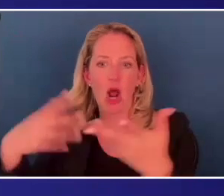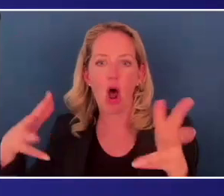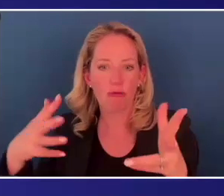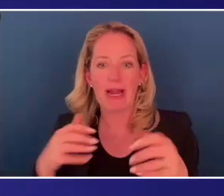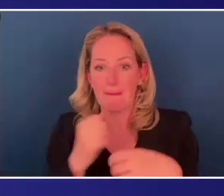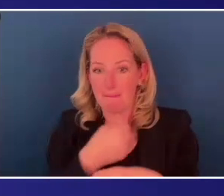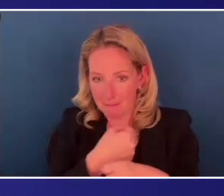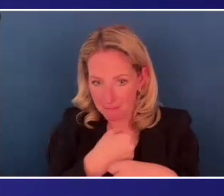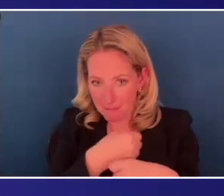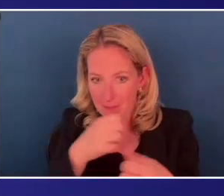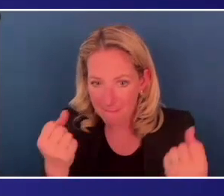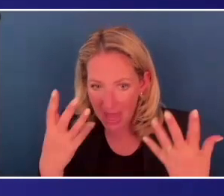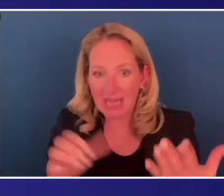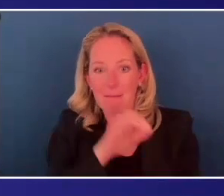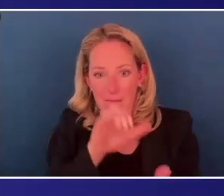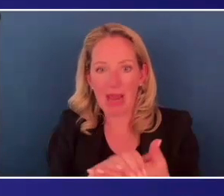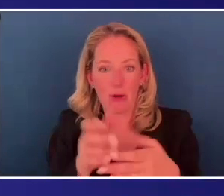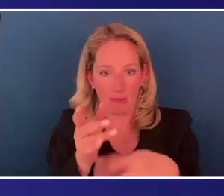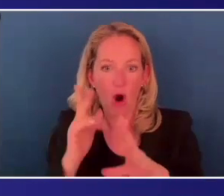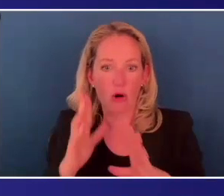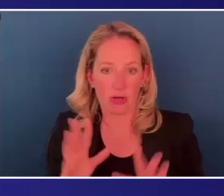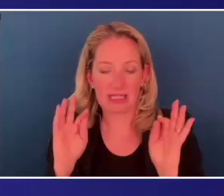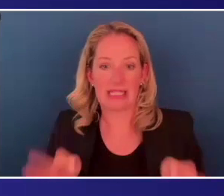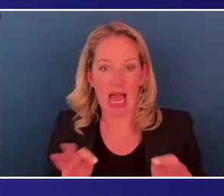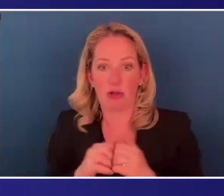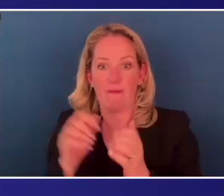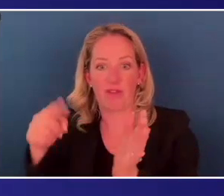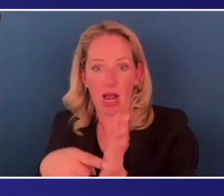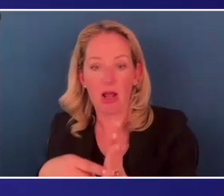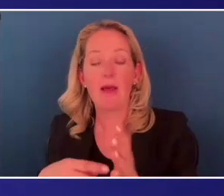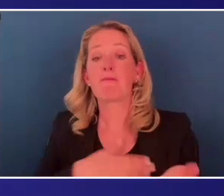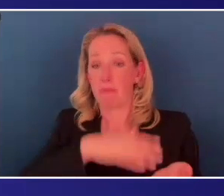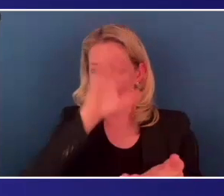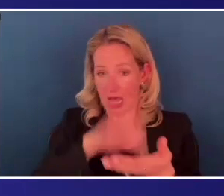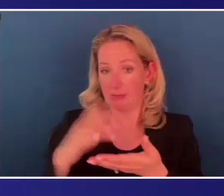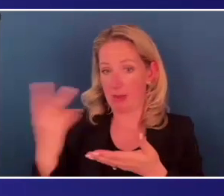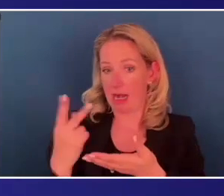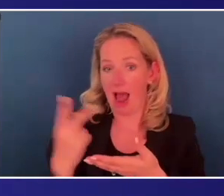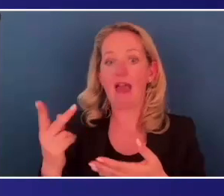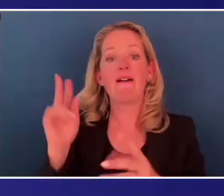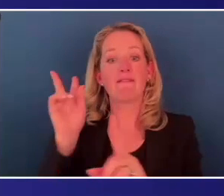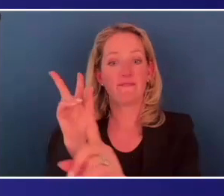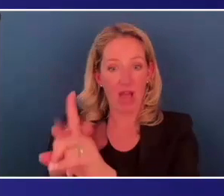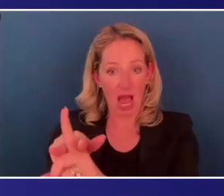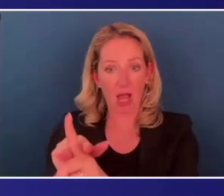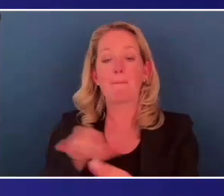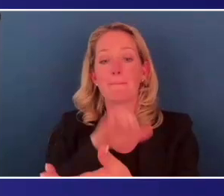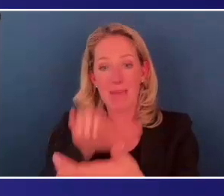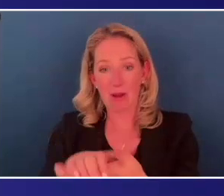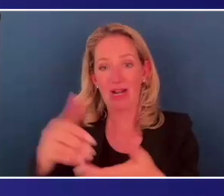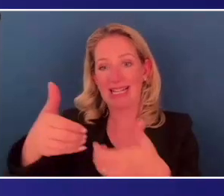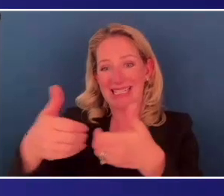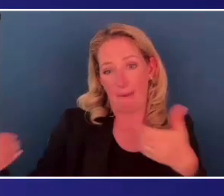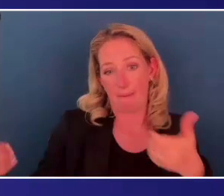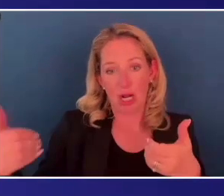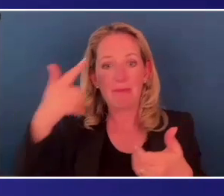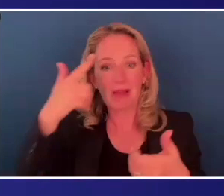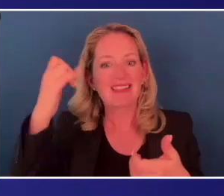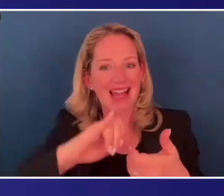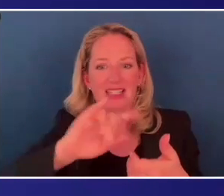I was one of them. My husband and I file our taxes as married filing separately because it is the only way to make my monthly student loan payment manageable.